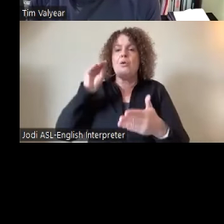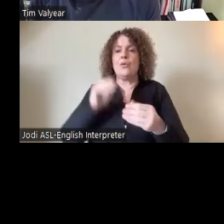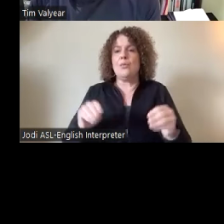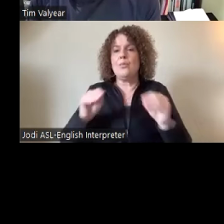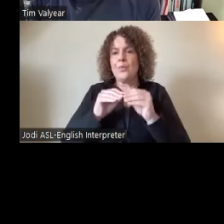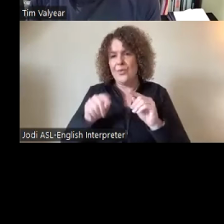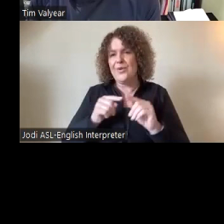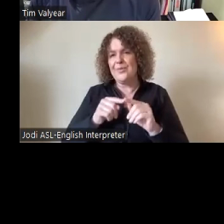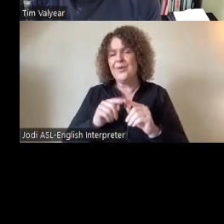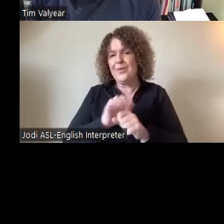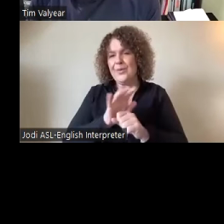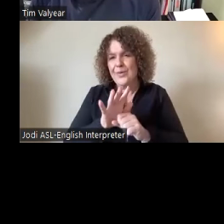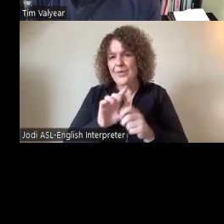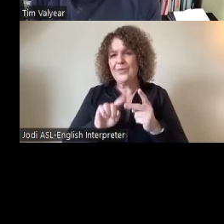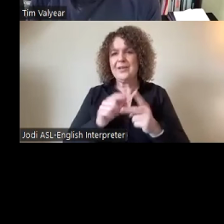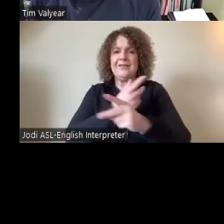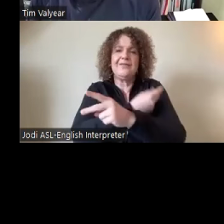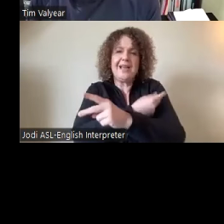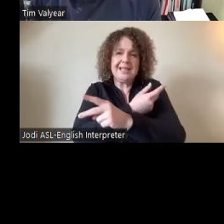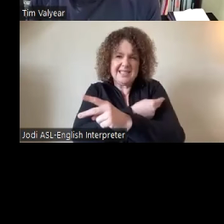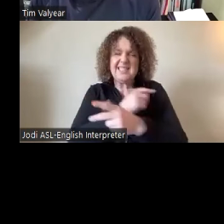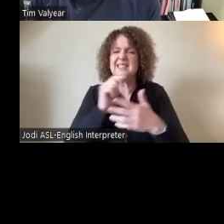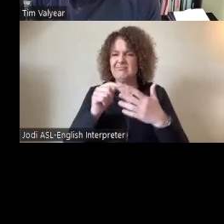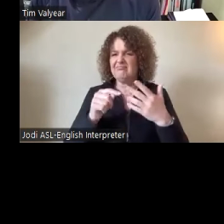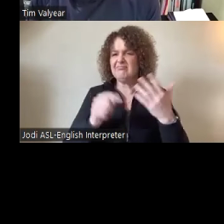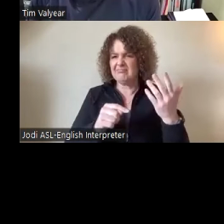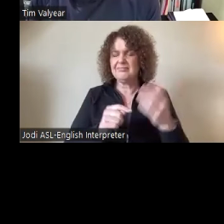has these excellent five- minute videos to know more